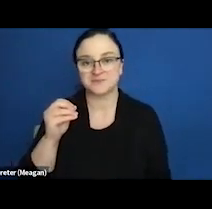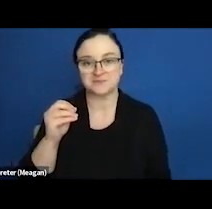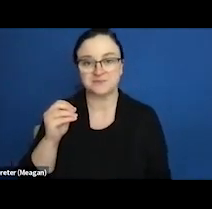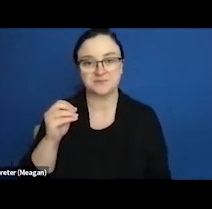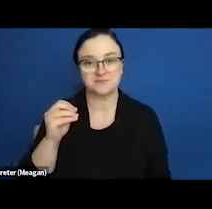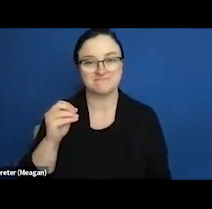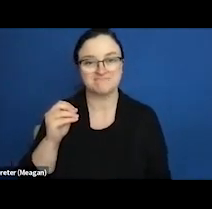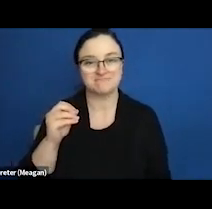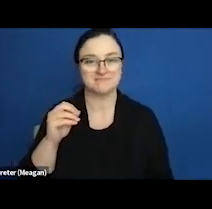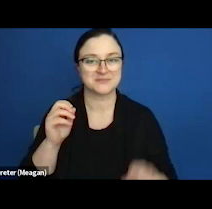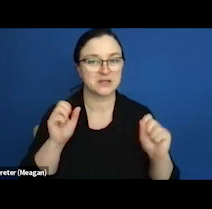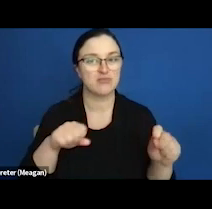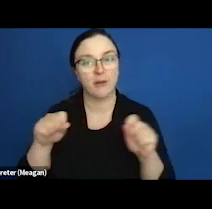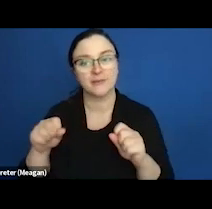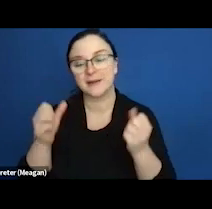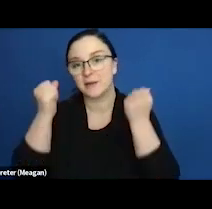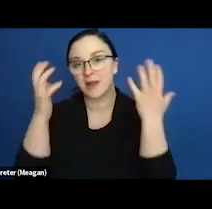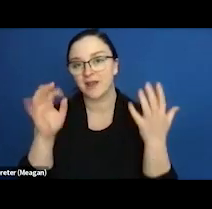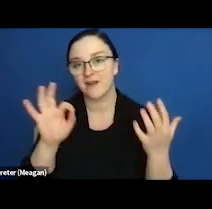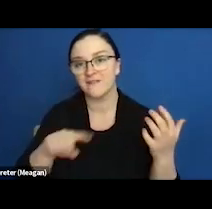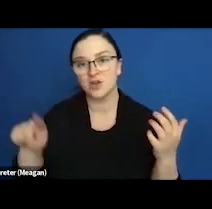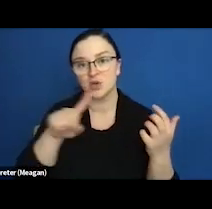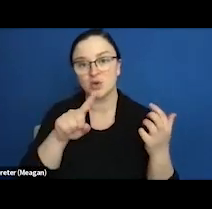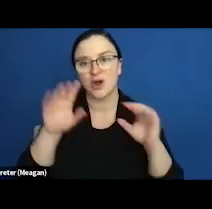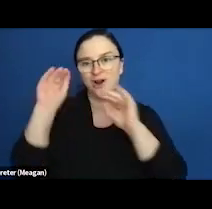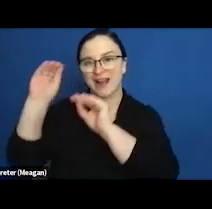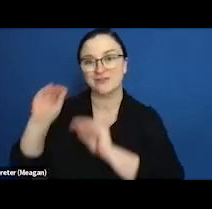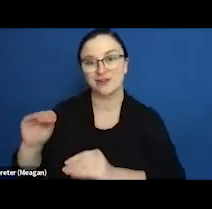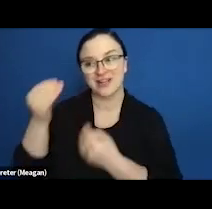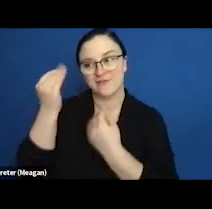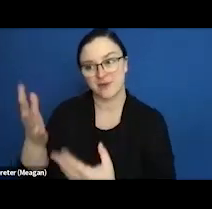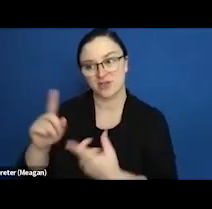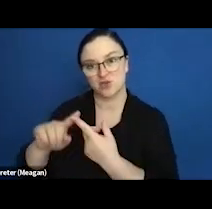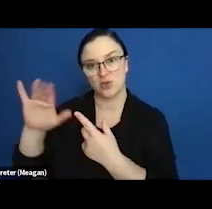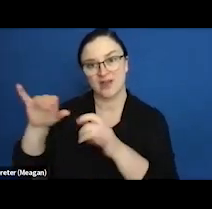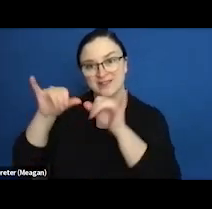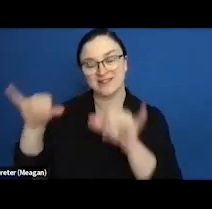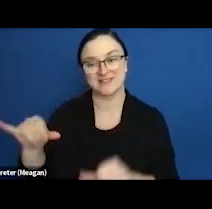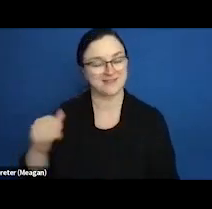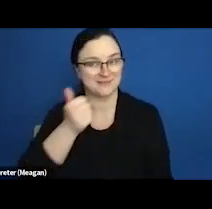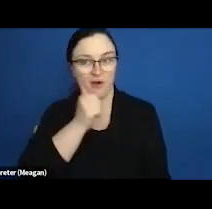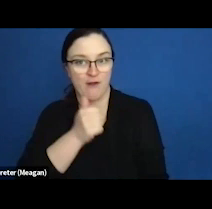Probably many of you are entering information into that system on a regular basis.